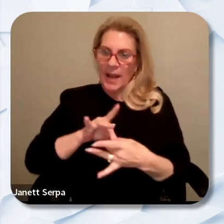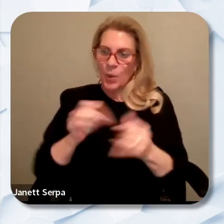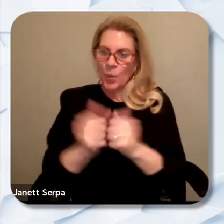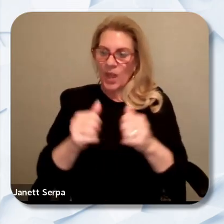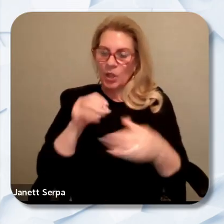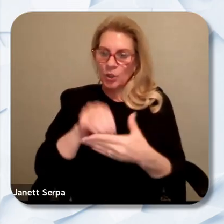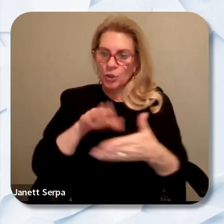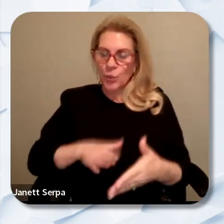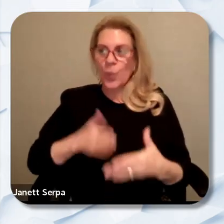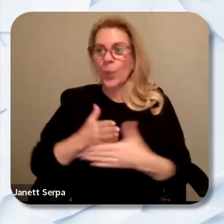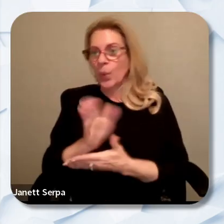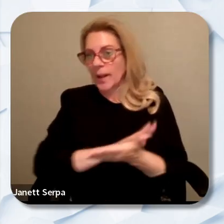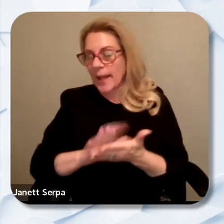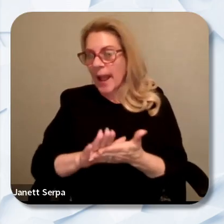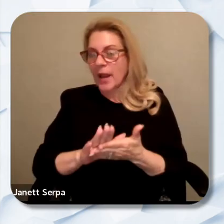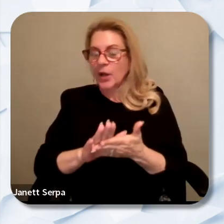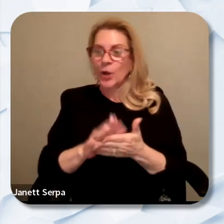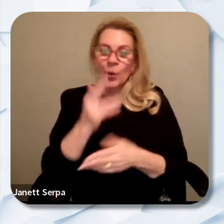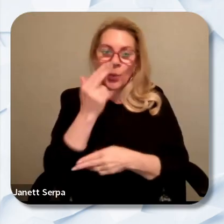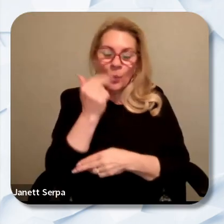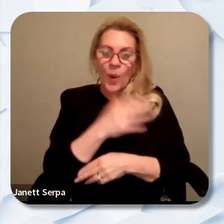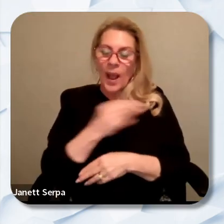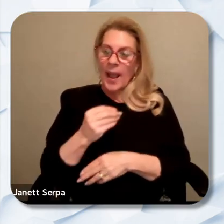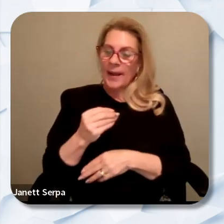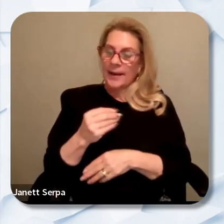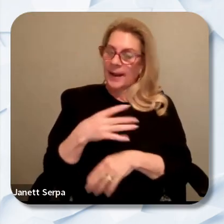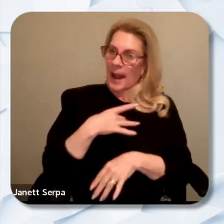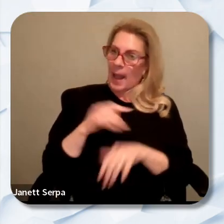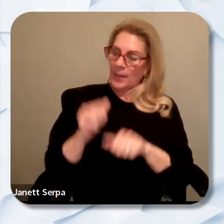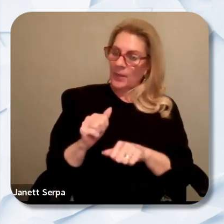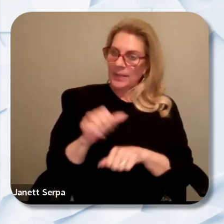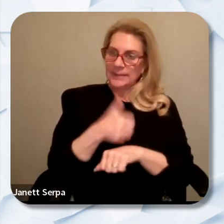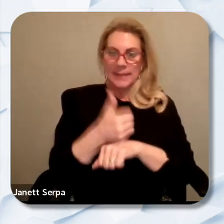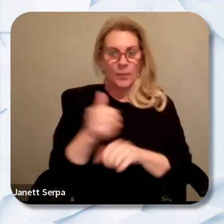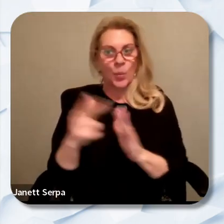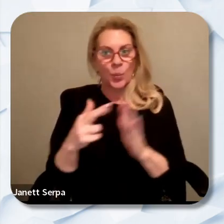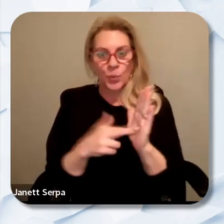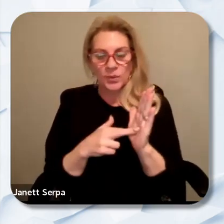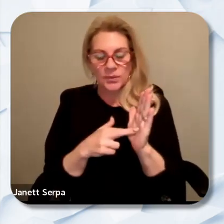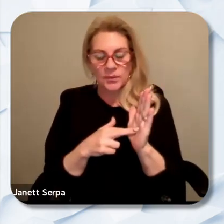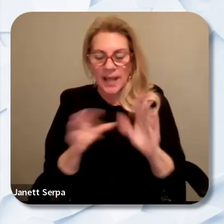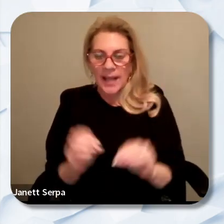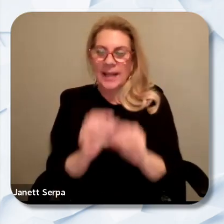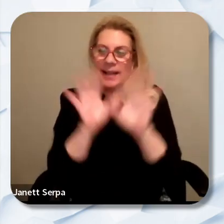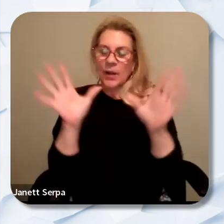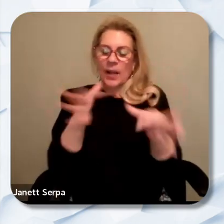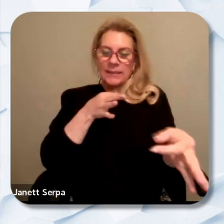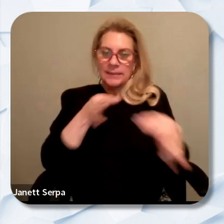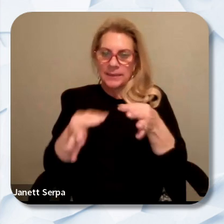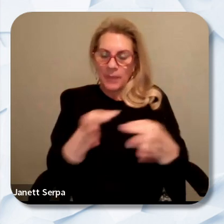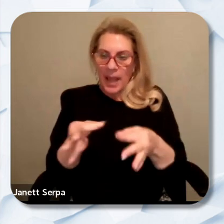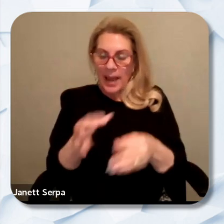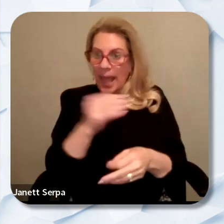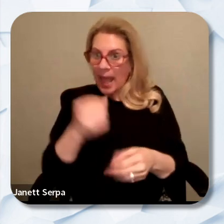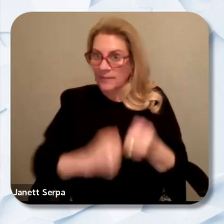kindness humor and likability. Establish rules. Clearly explain and enforce classroom rules and